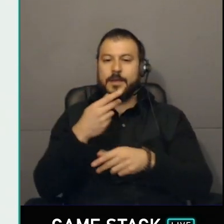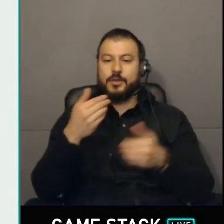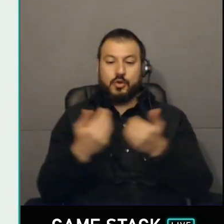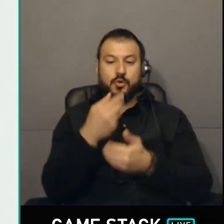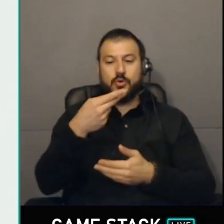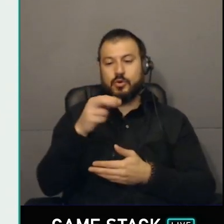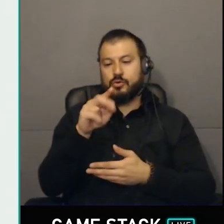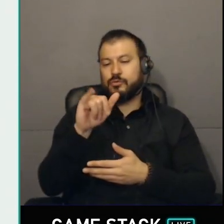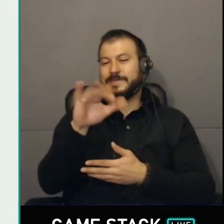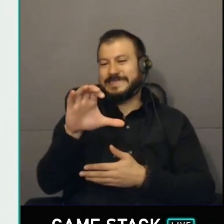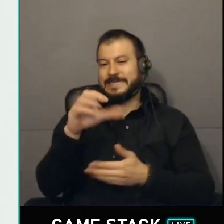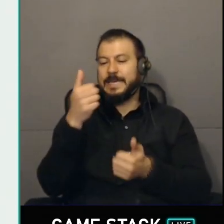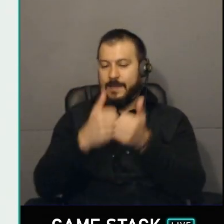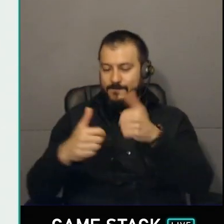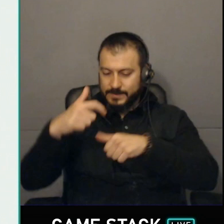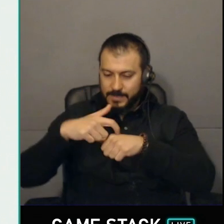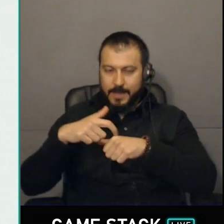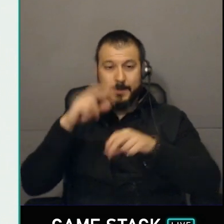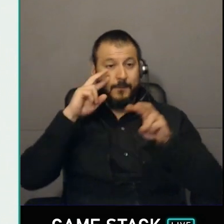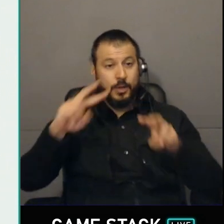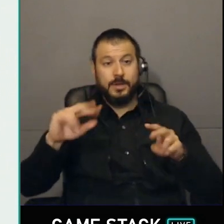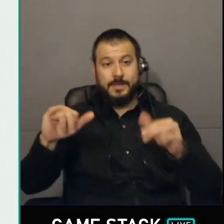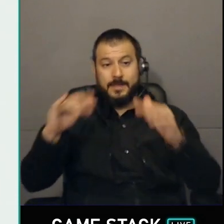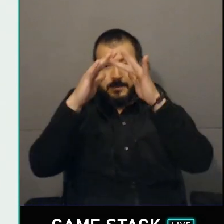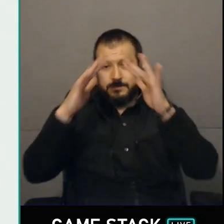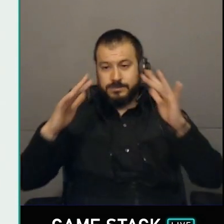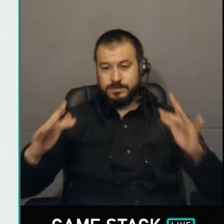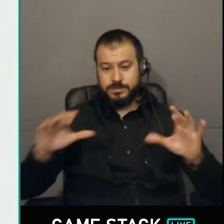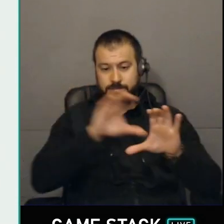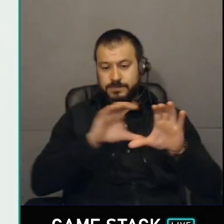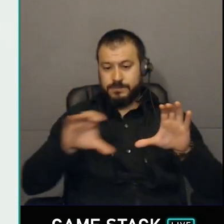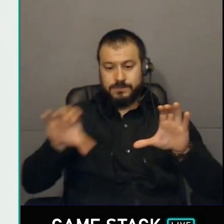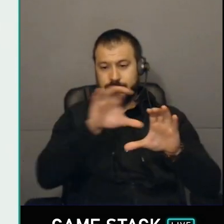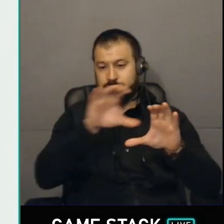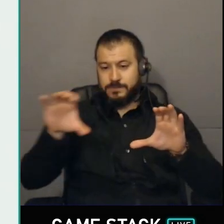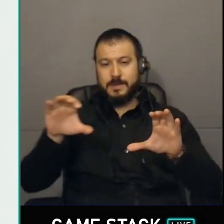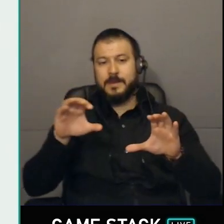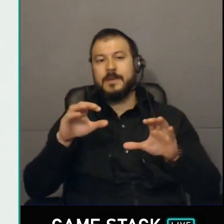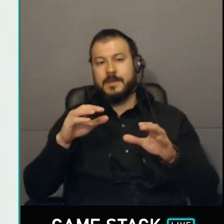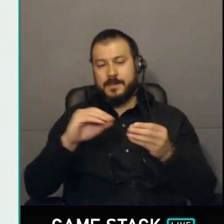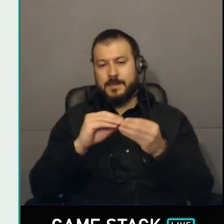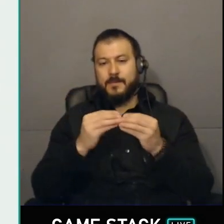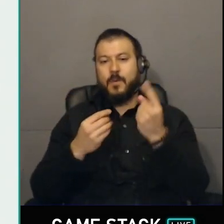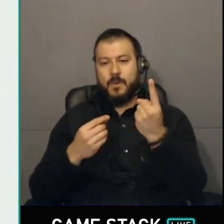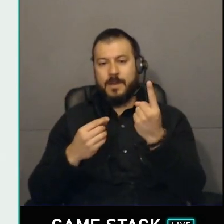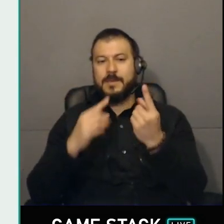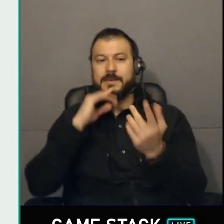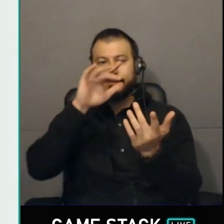So, if we look at our stacked body, body one in the center there is contacting six other bodies,